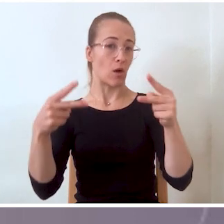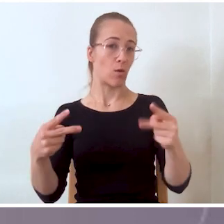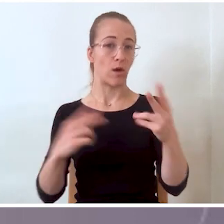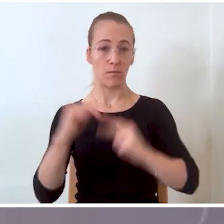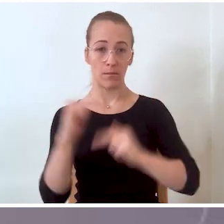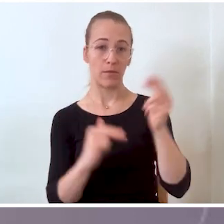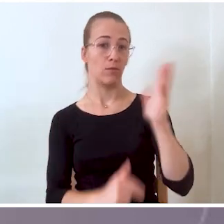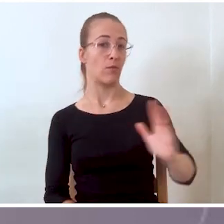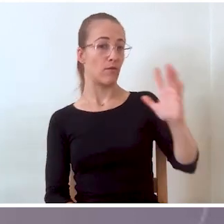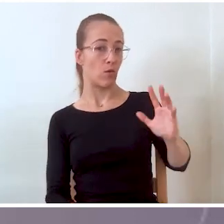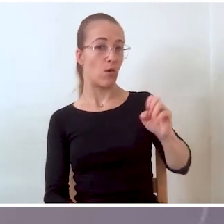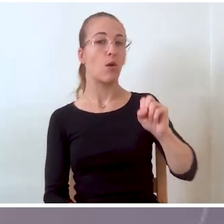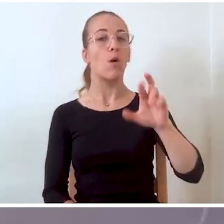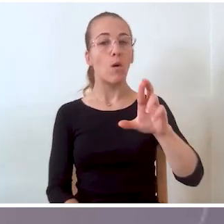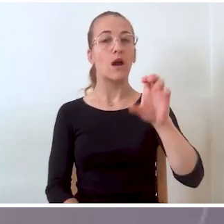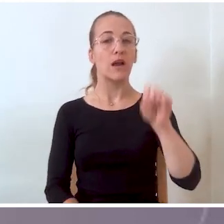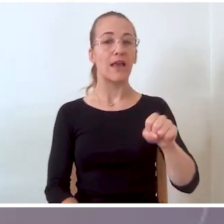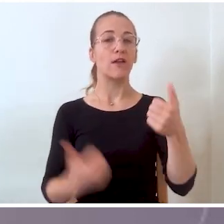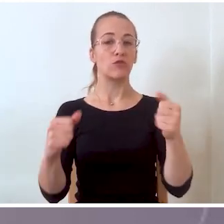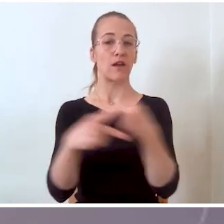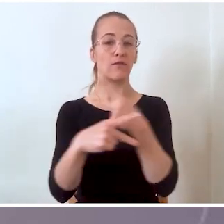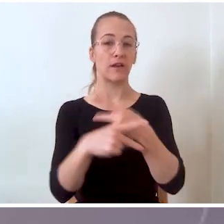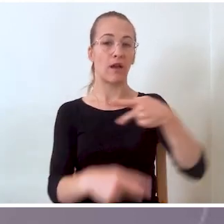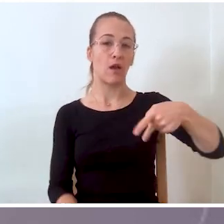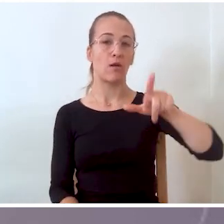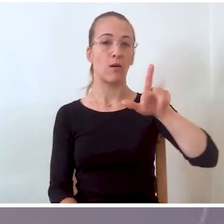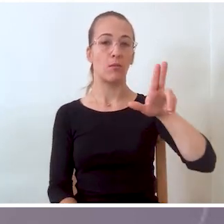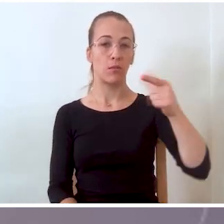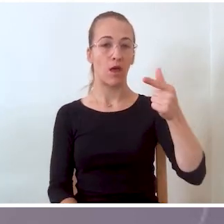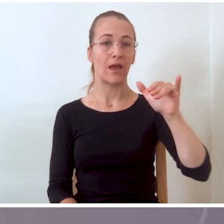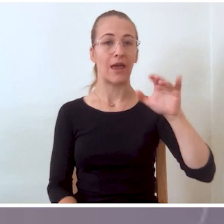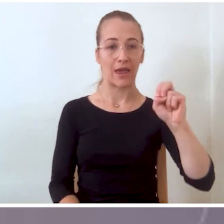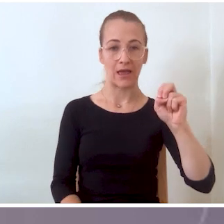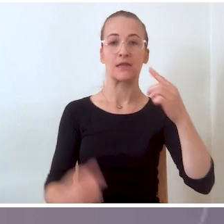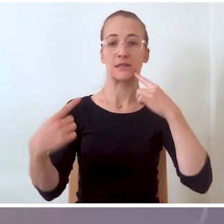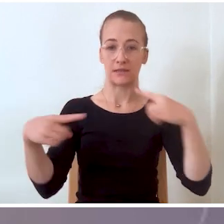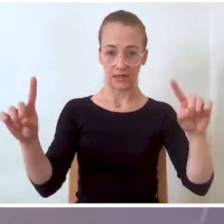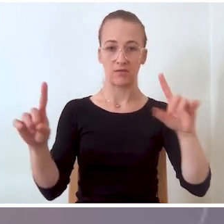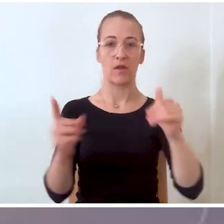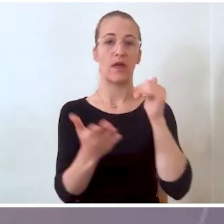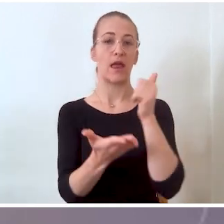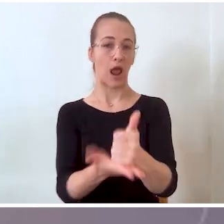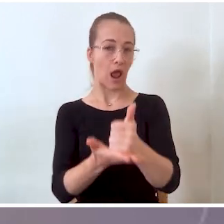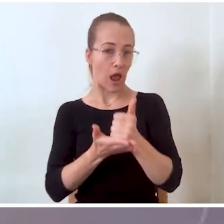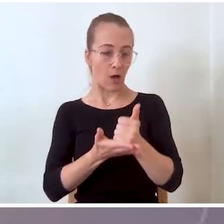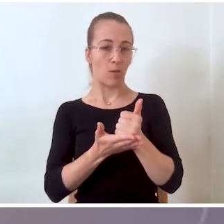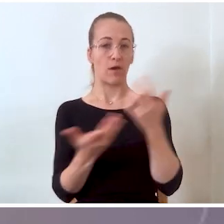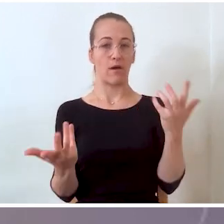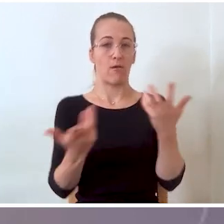or you can try to figure out a plugin that's successful in helping you accommodate